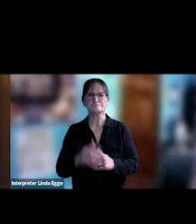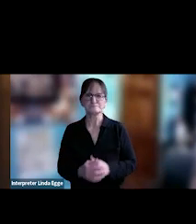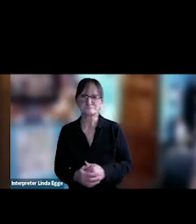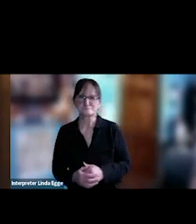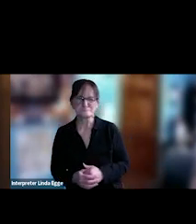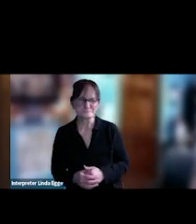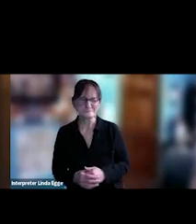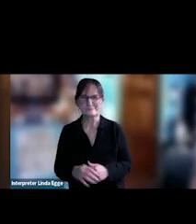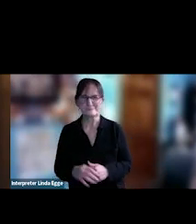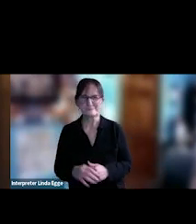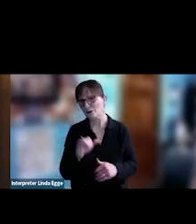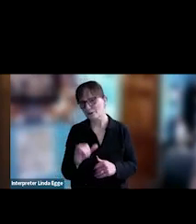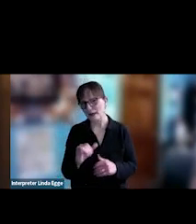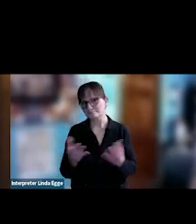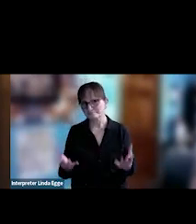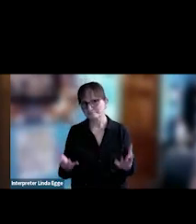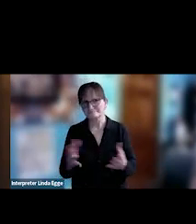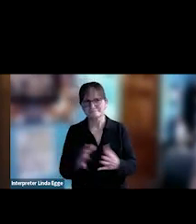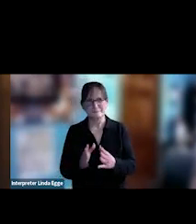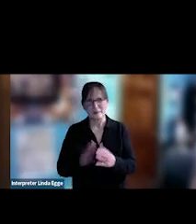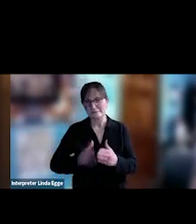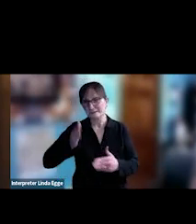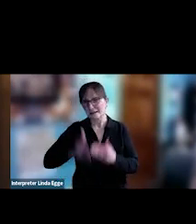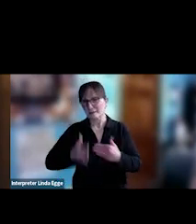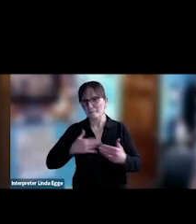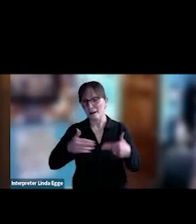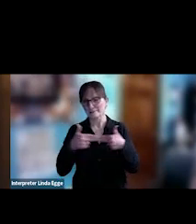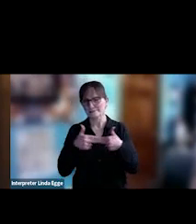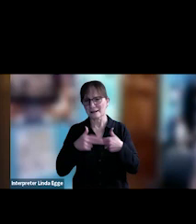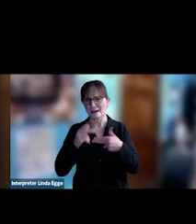So that's the end of my slides. I'm gonna hand it back to Pam.